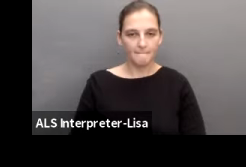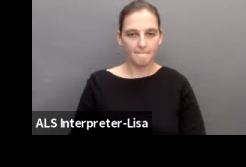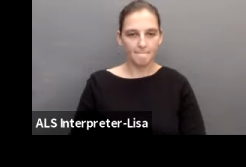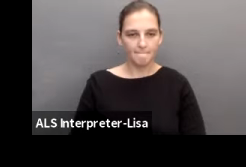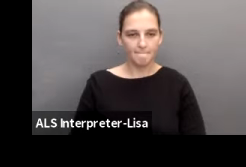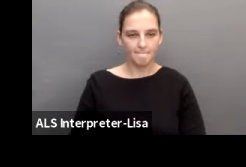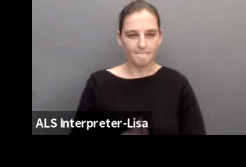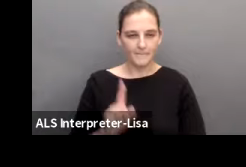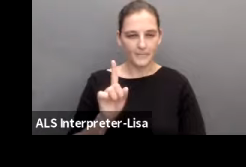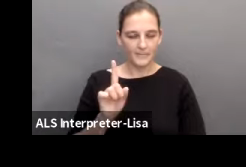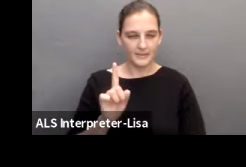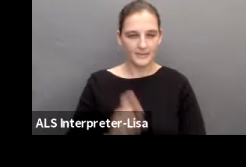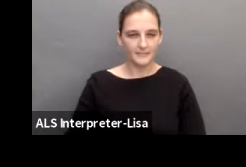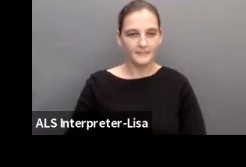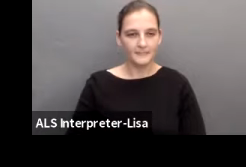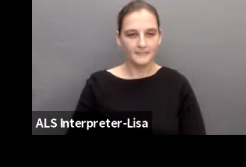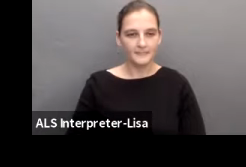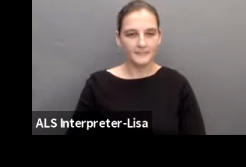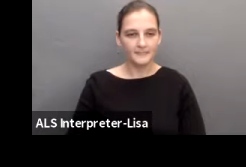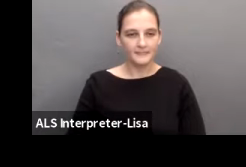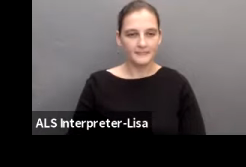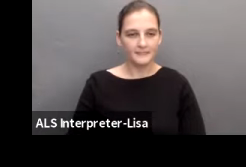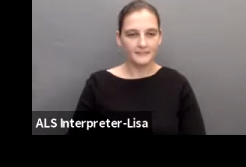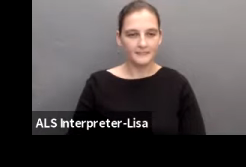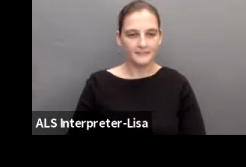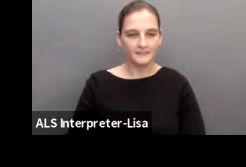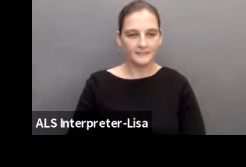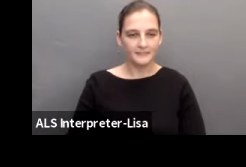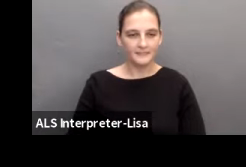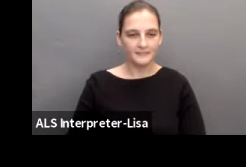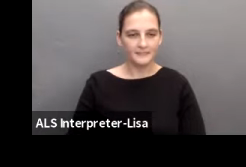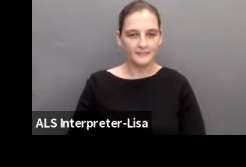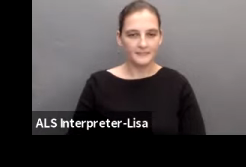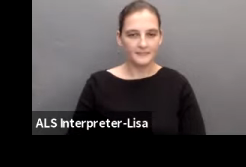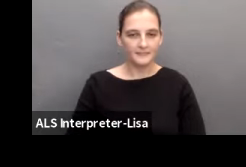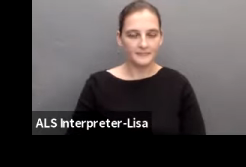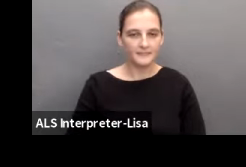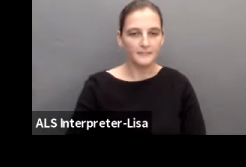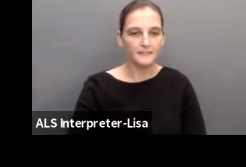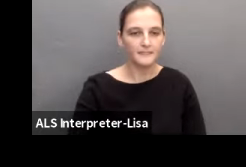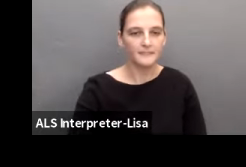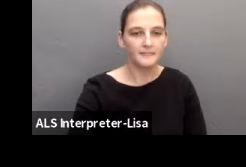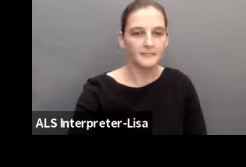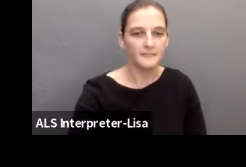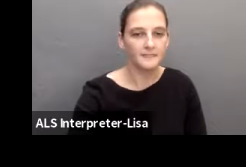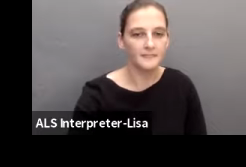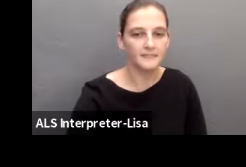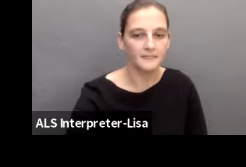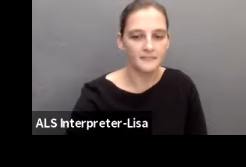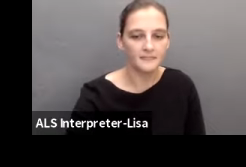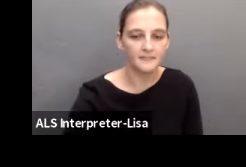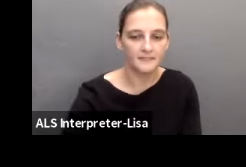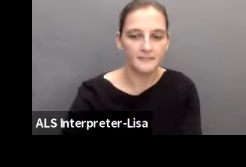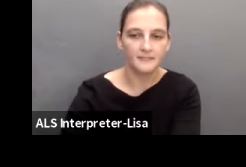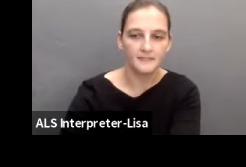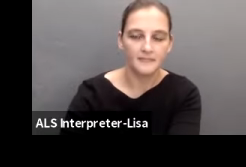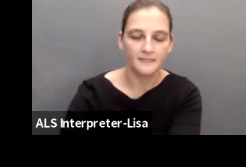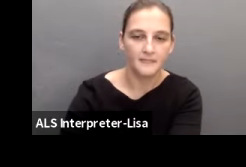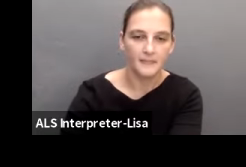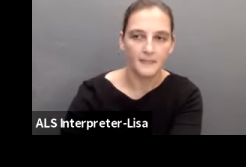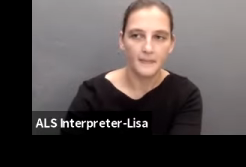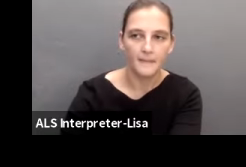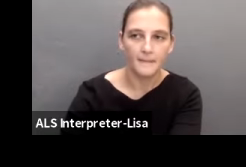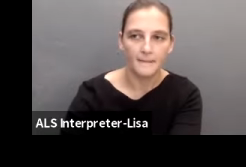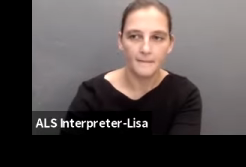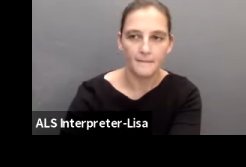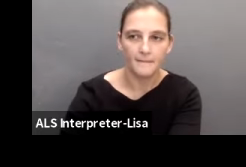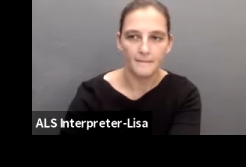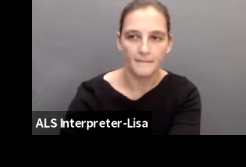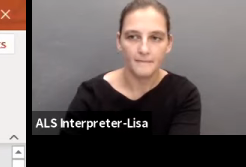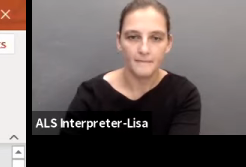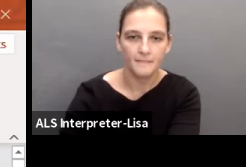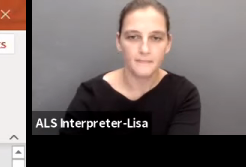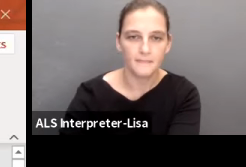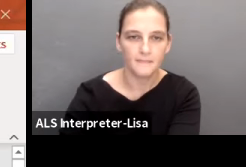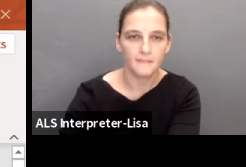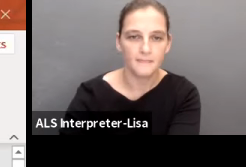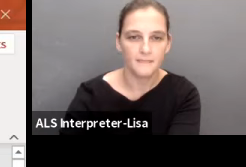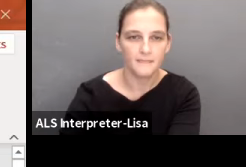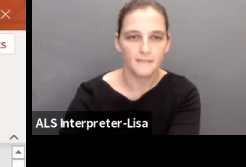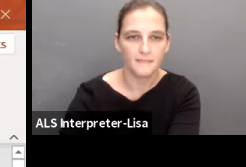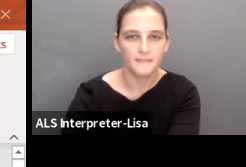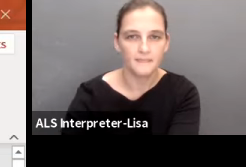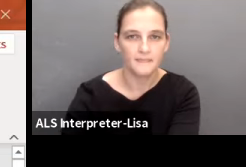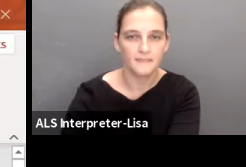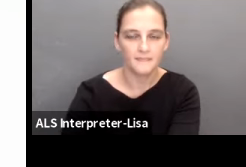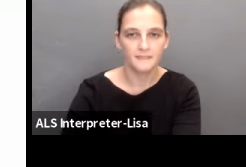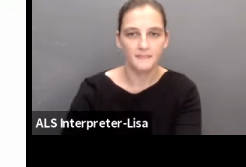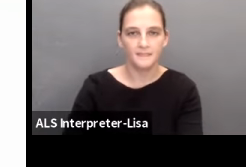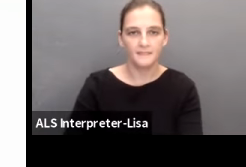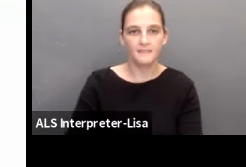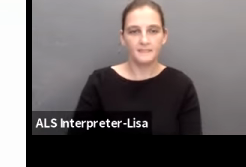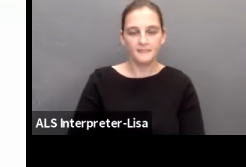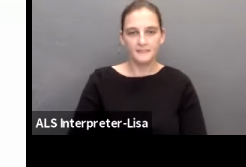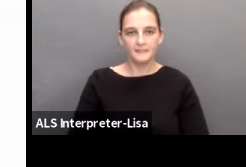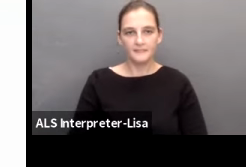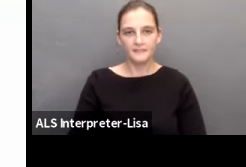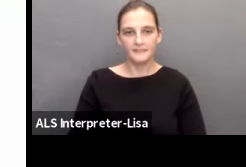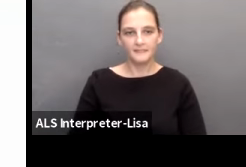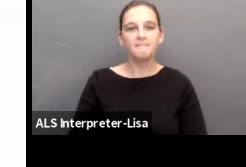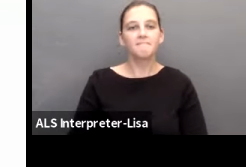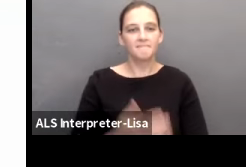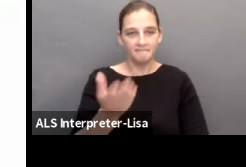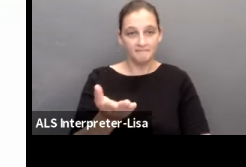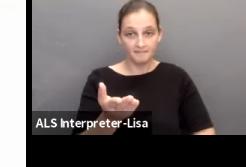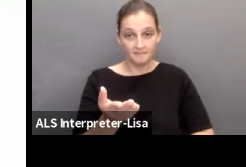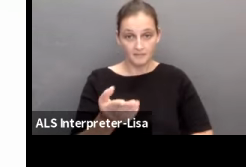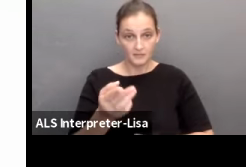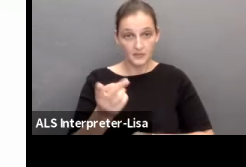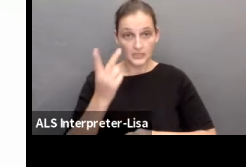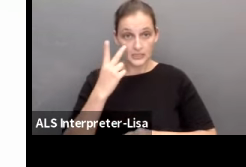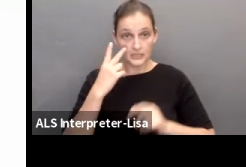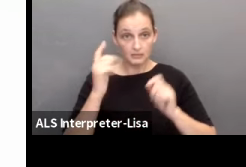just a second. There we go, are you seeing the main side